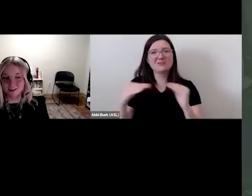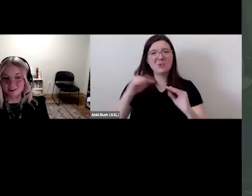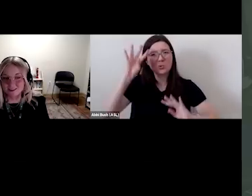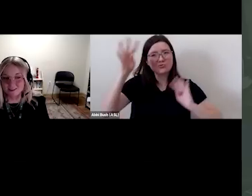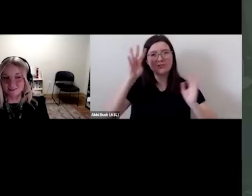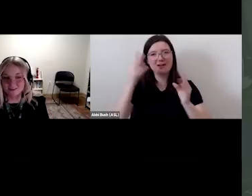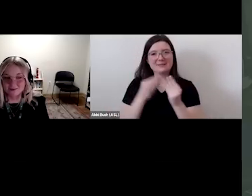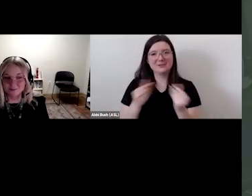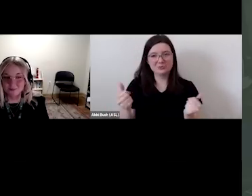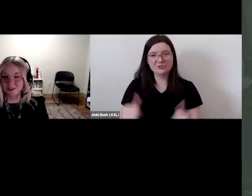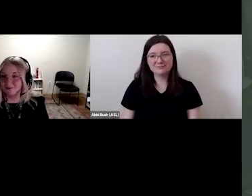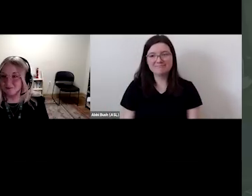And that's mine.